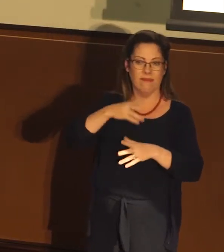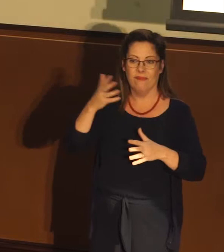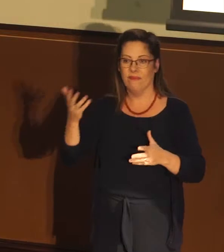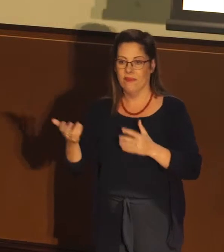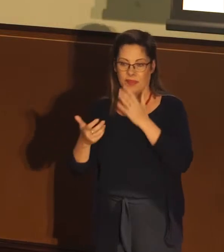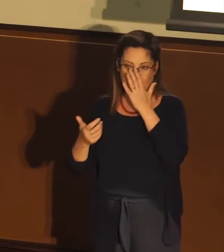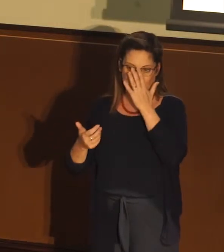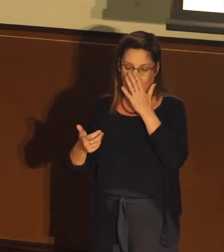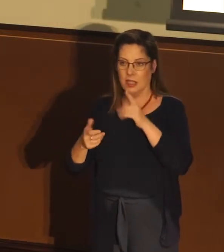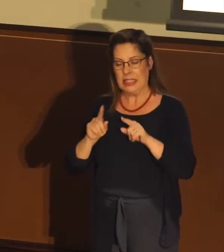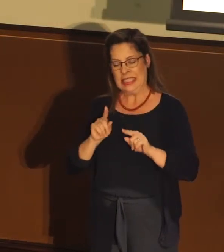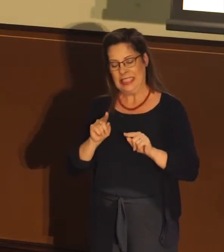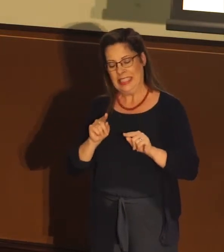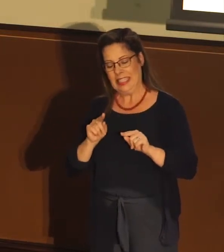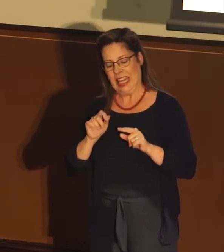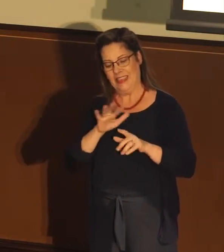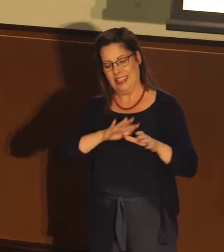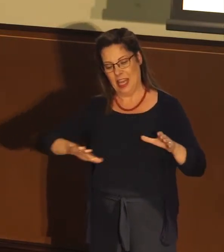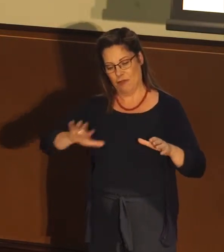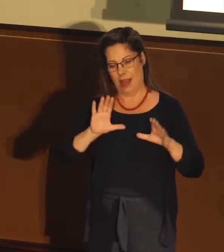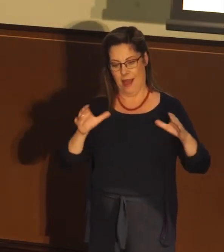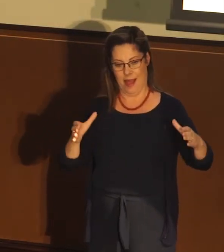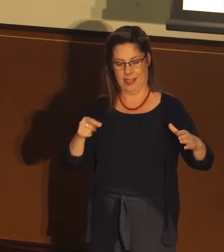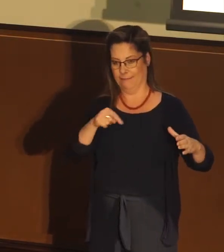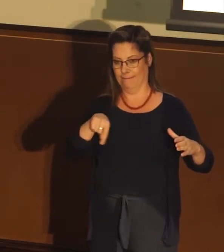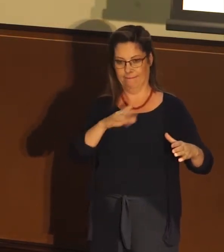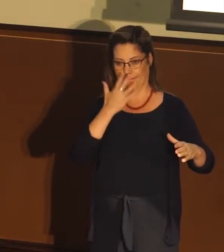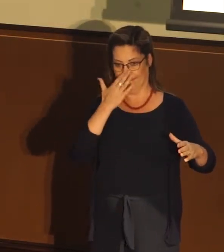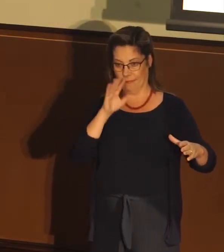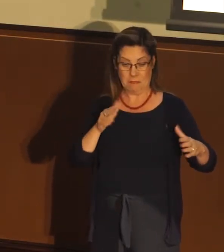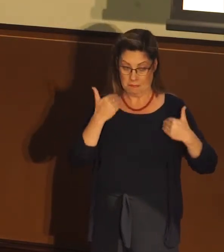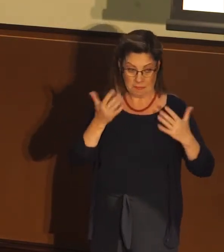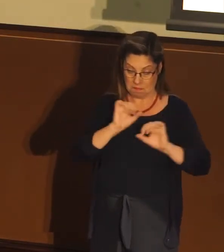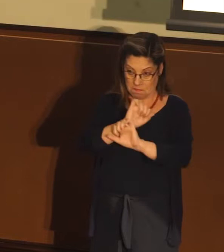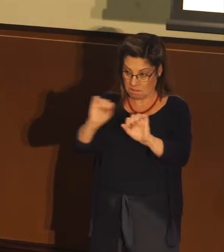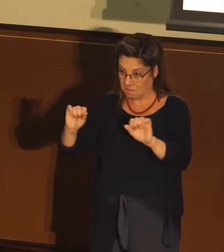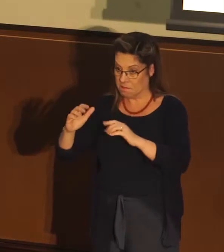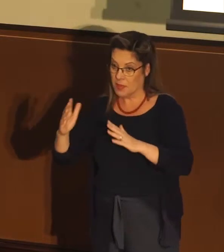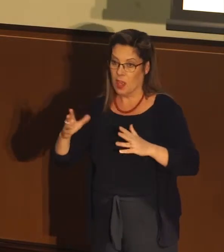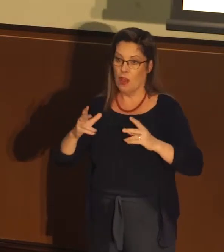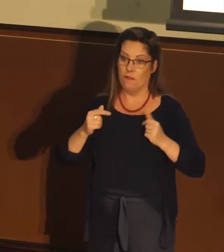What we struggle with in this particular area is, and I don't know whether it's the same in most industries, but from a retail point of view,